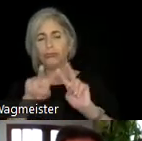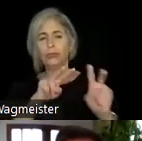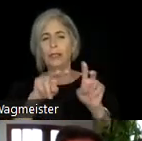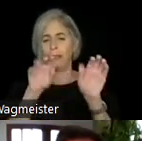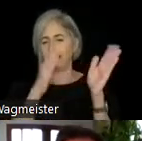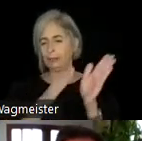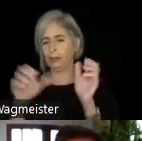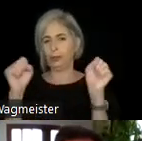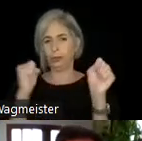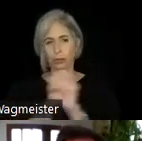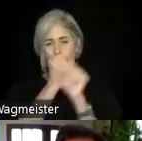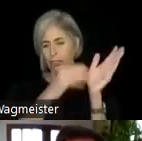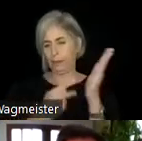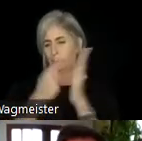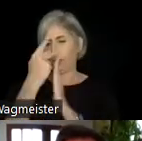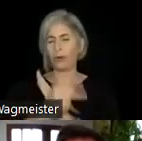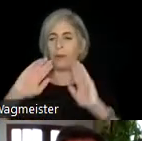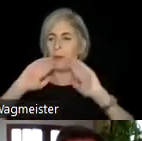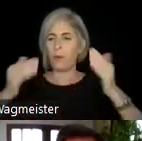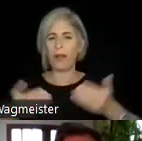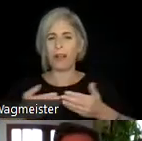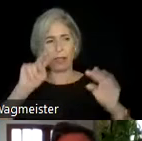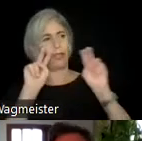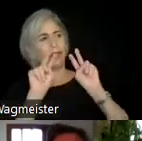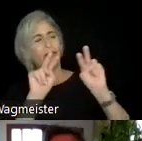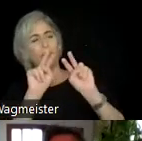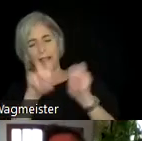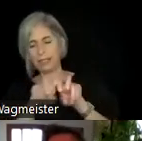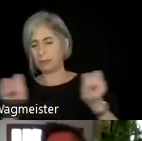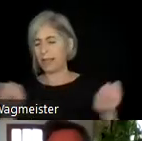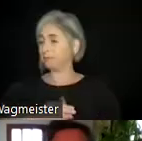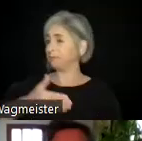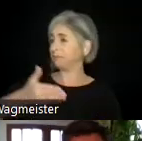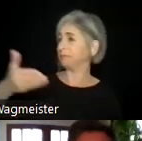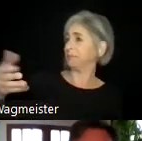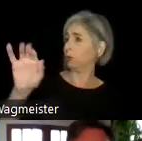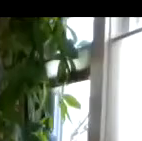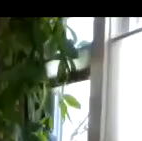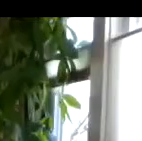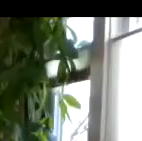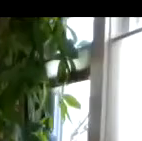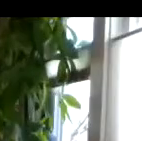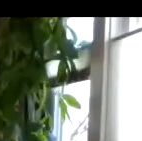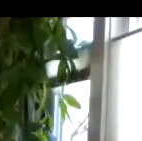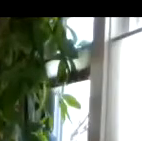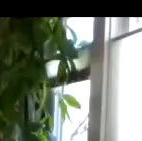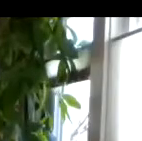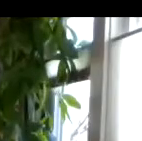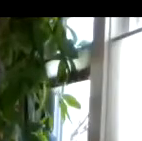a neural scientist with communication expertise and oversees the foundation strategy programs. Welcome. Looking forward to the